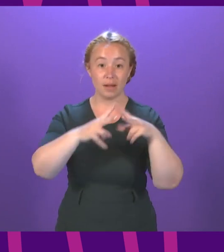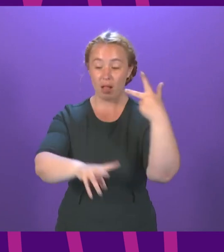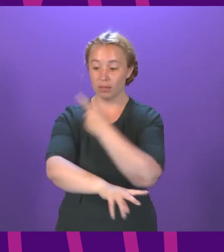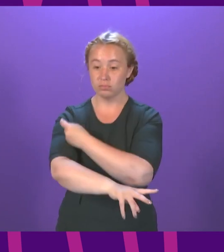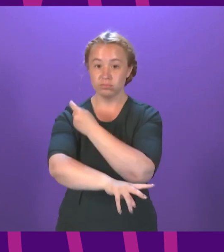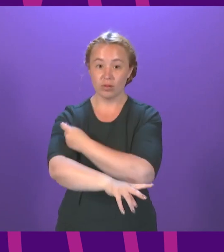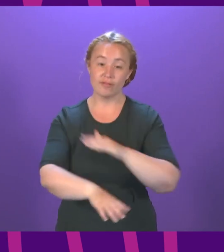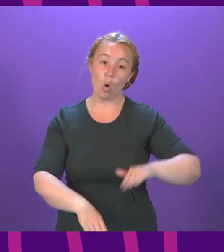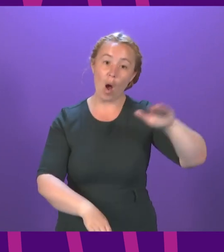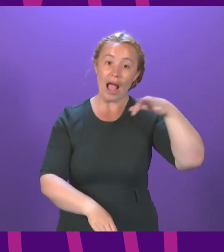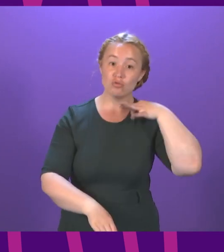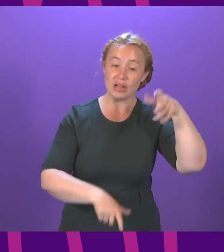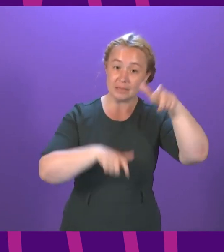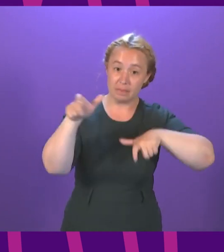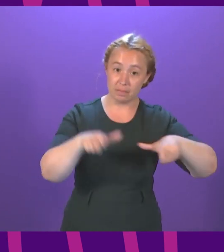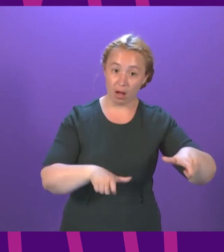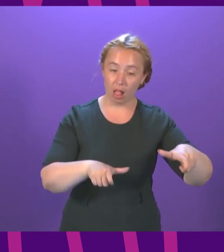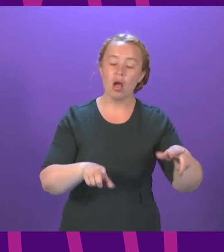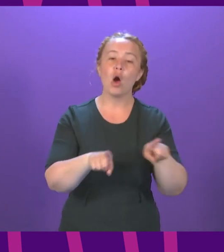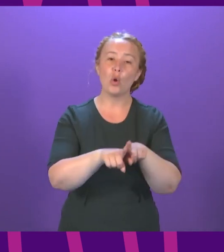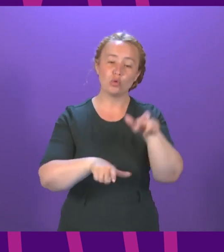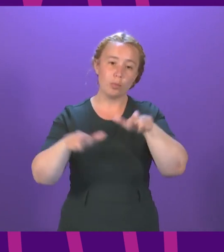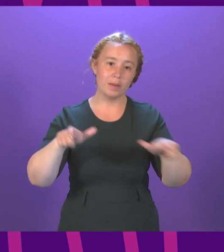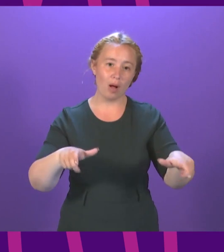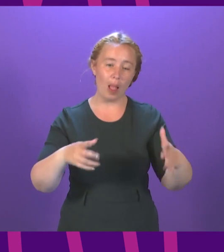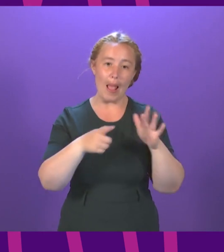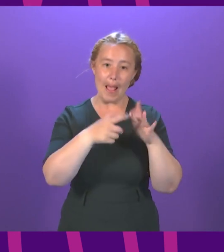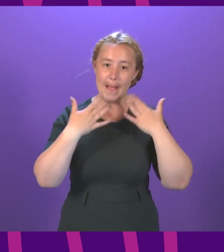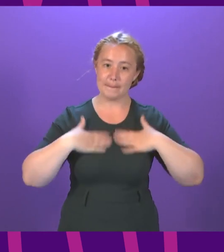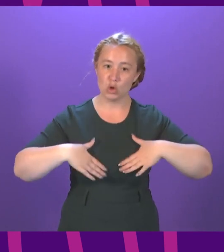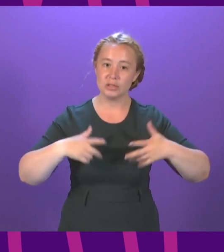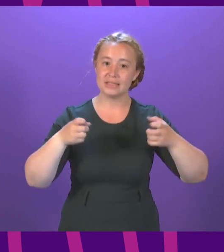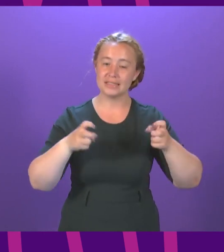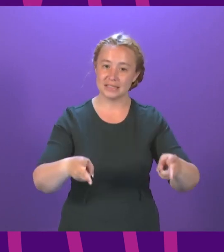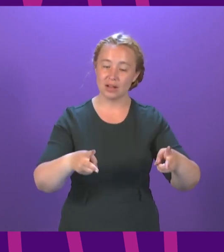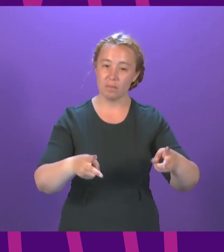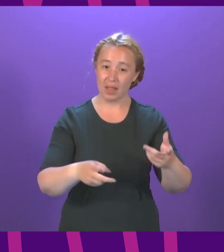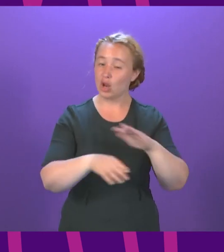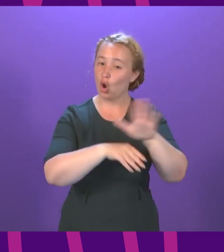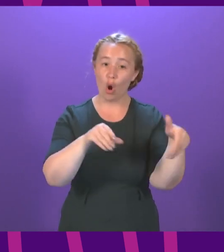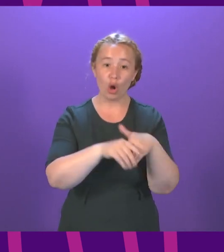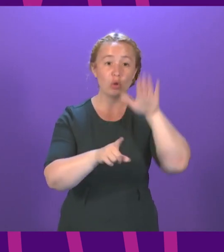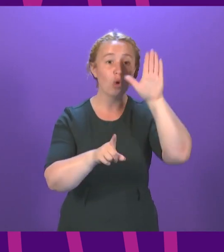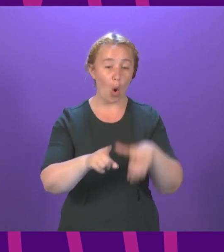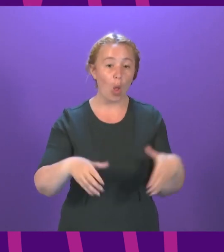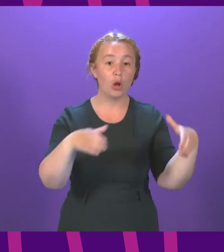higher risk, including those with weaker immune systems, the level of protection that is offered by double vaccination is not yet conclusive, and that studies are on-going.